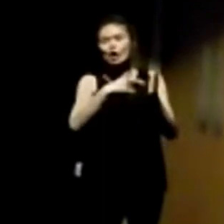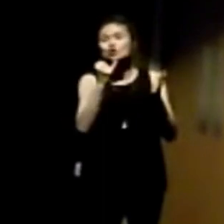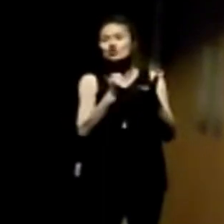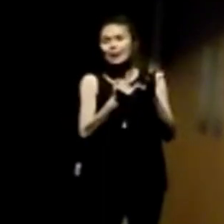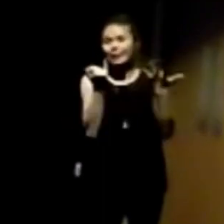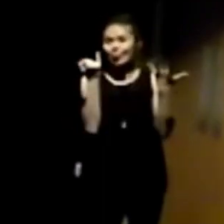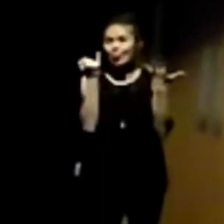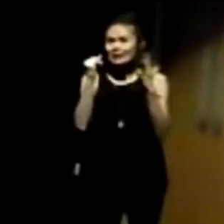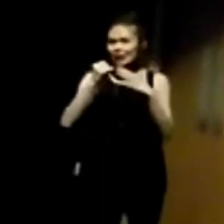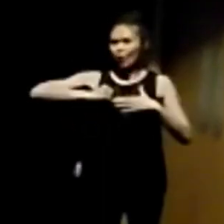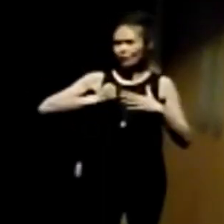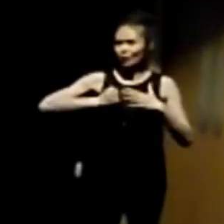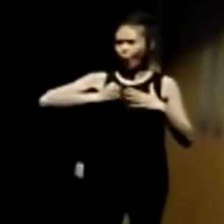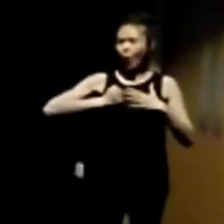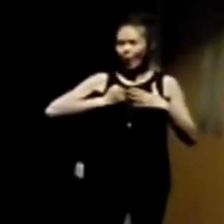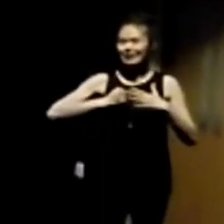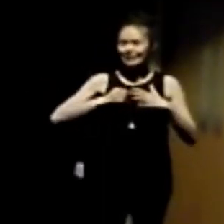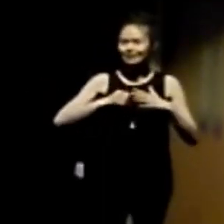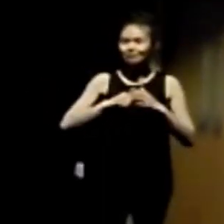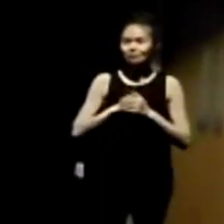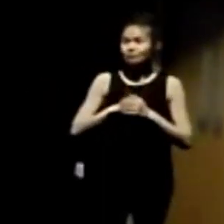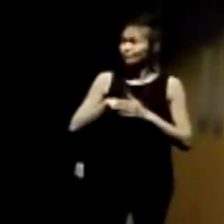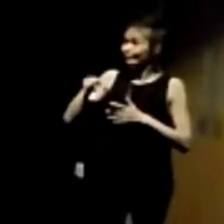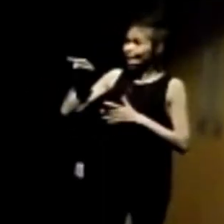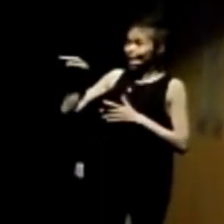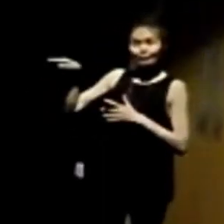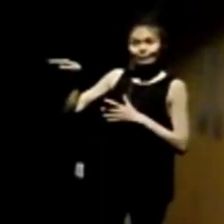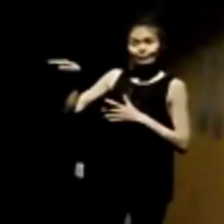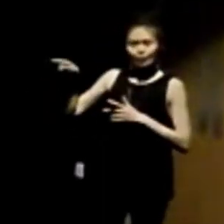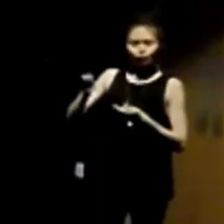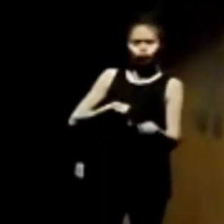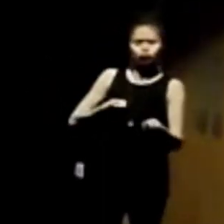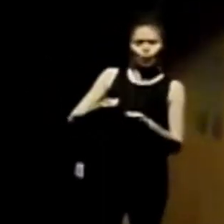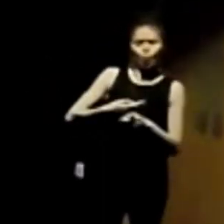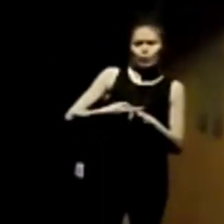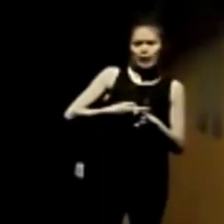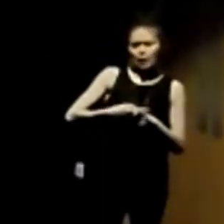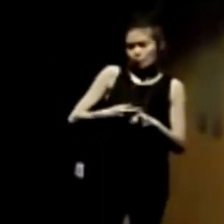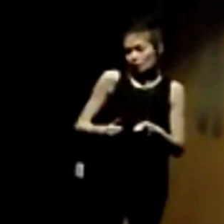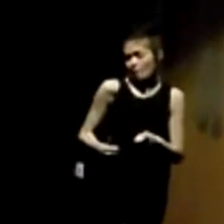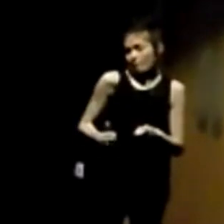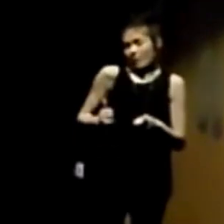So, he was on the throne just after Elizabeth the First and he's an interesting character